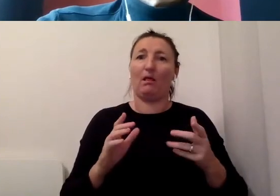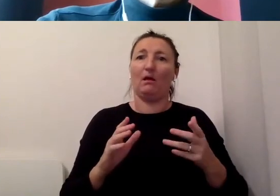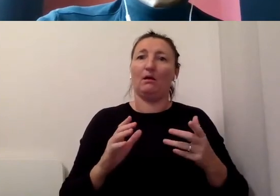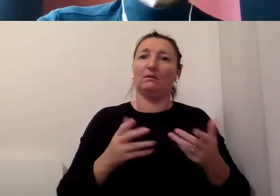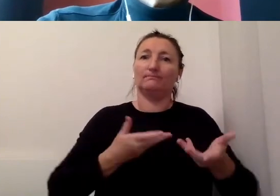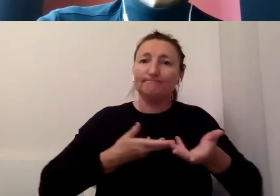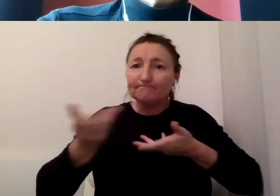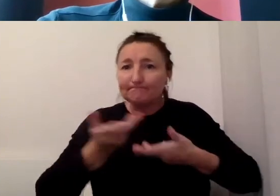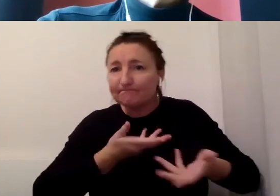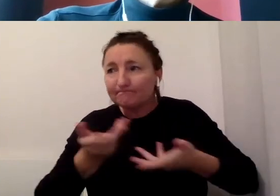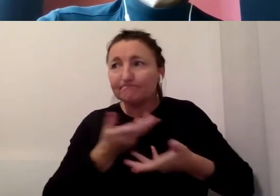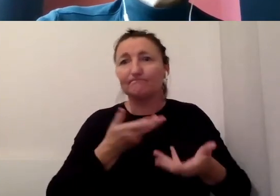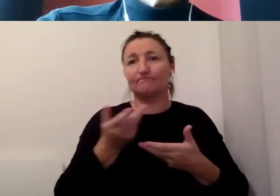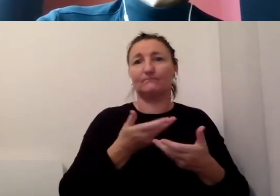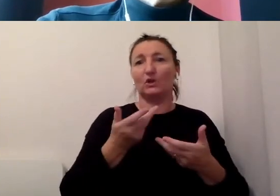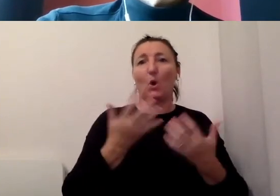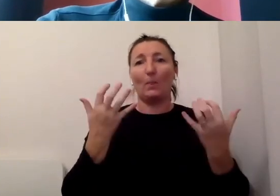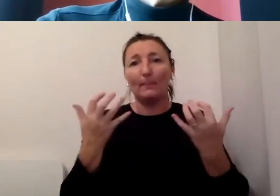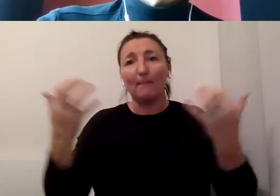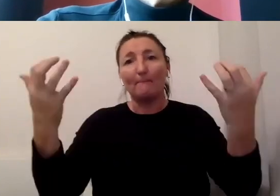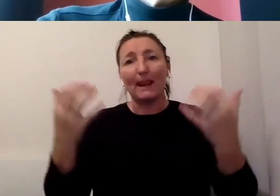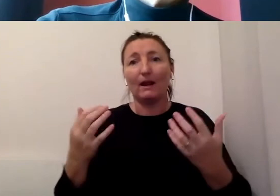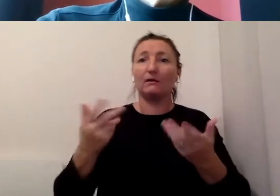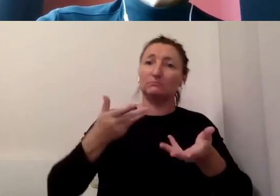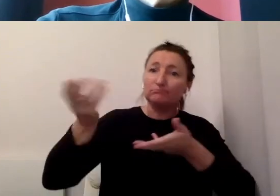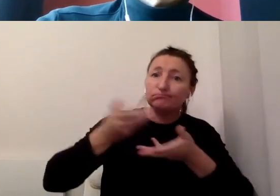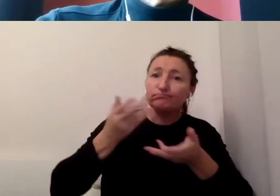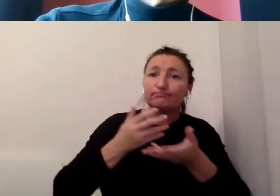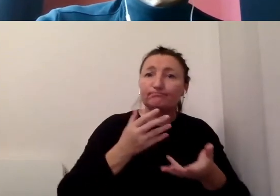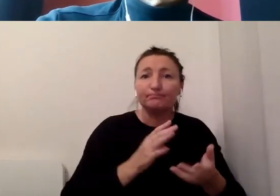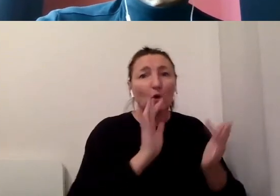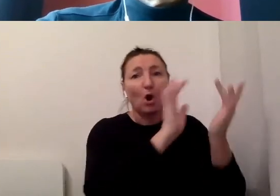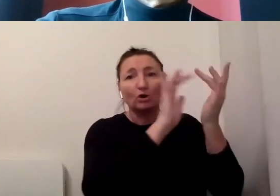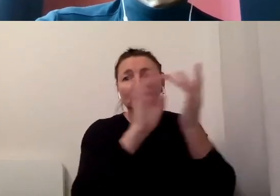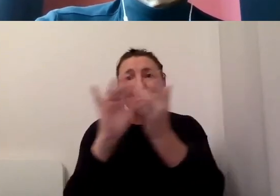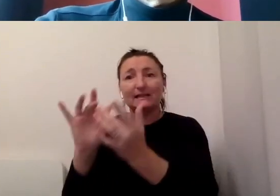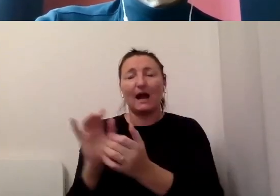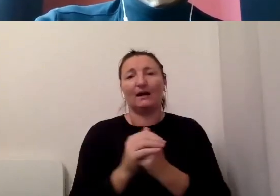in the, you know, the general public, as it were, shall we say and so really a cross-section